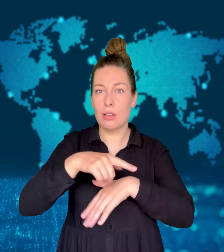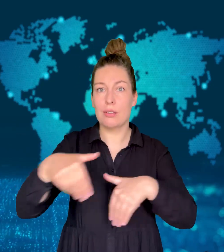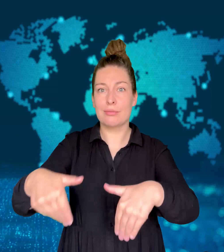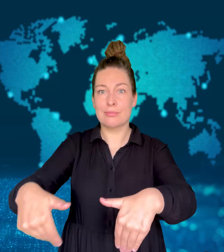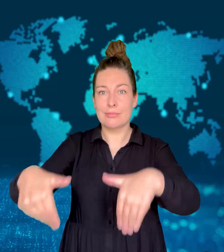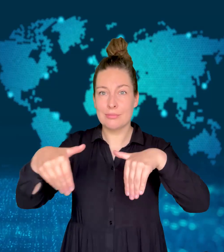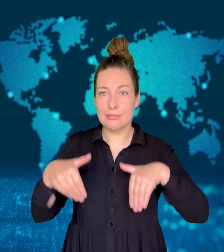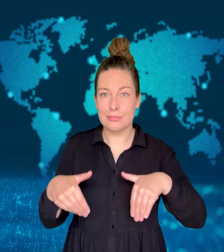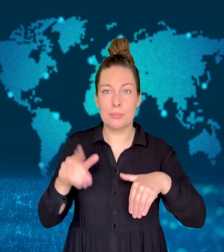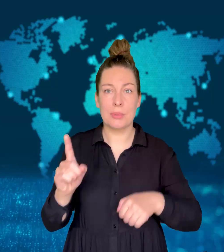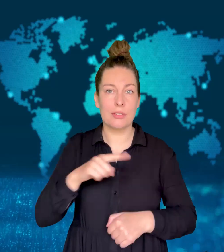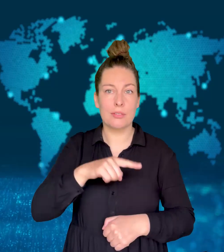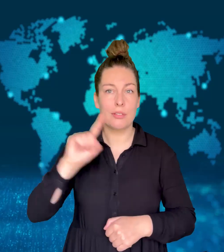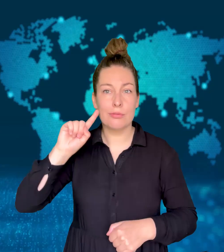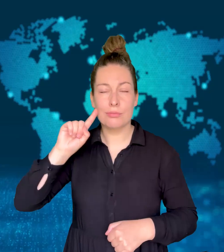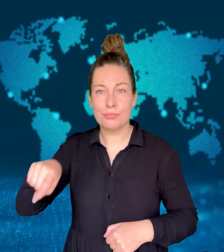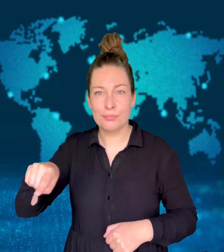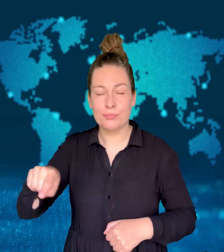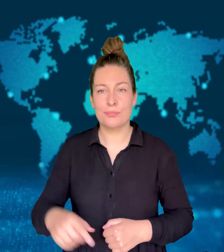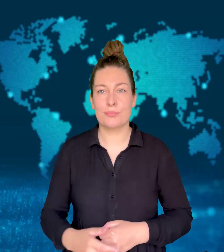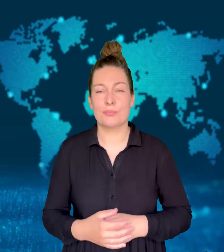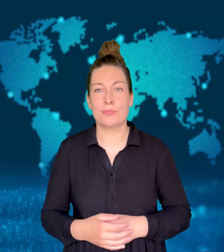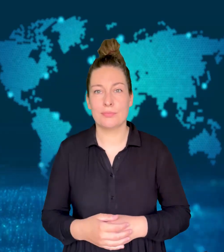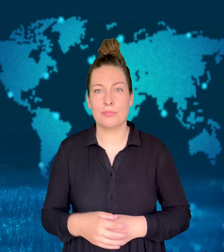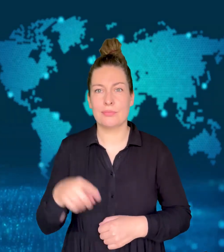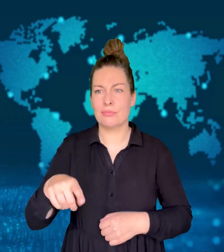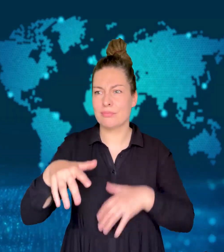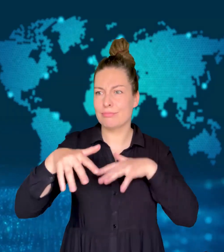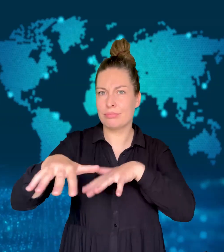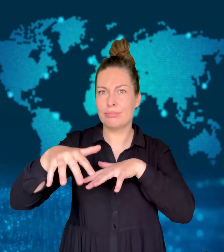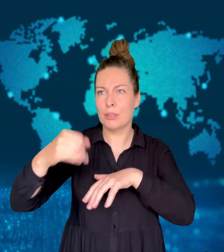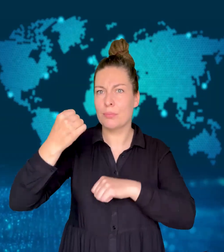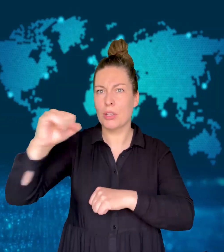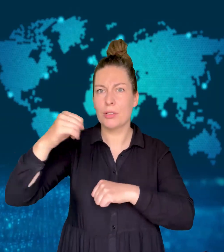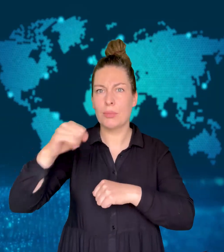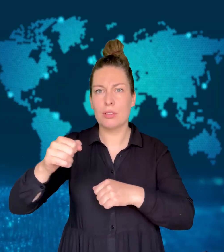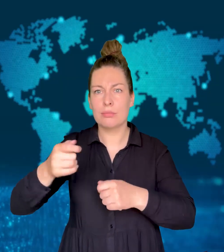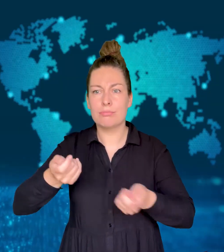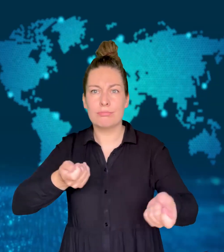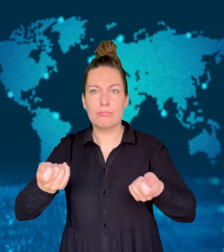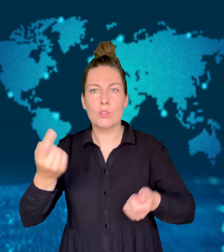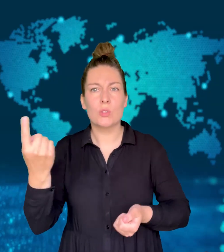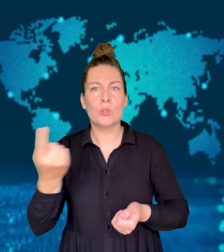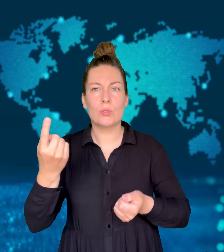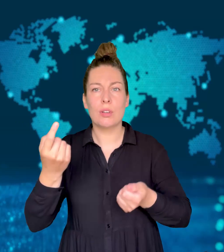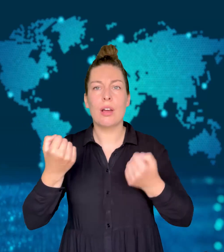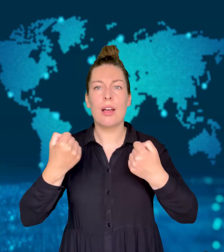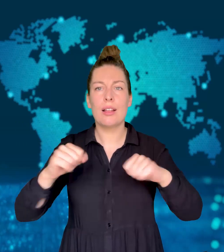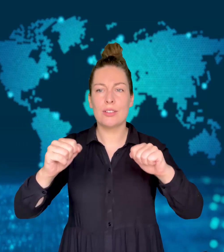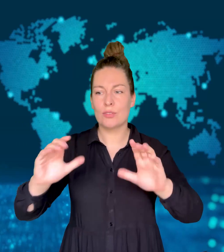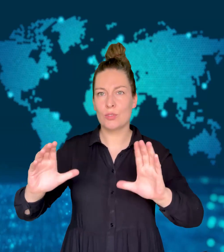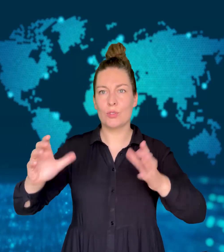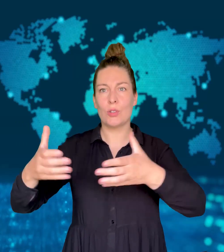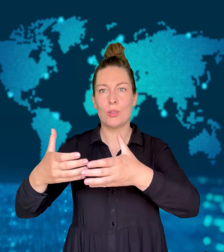The protests were organized by the activist group Ta Tillbaka Framtiden.